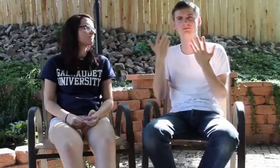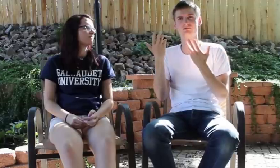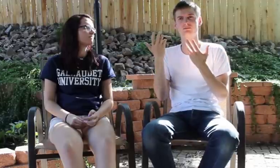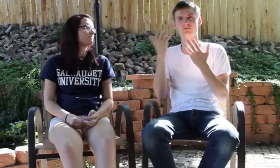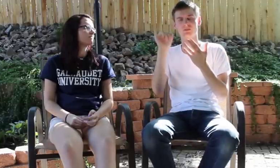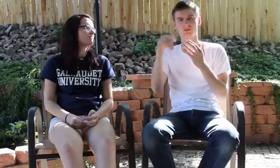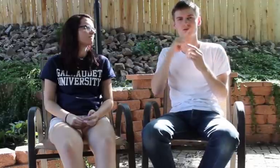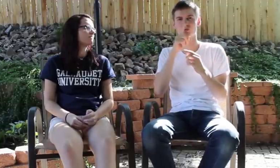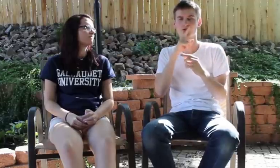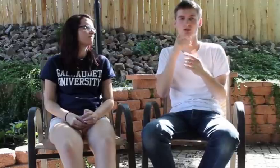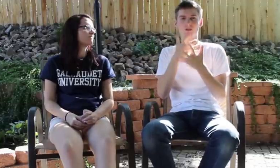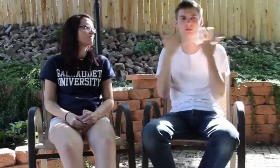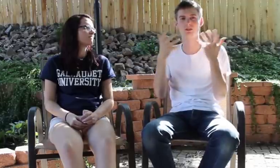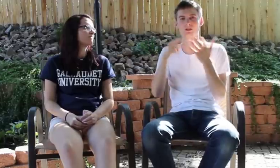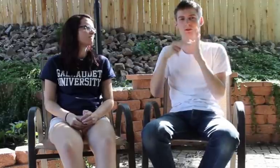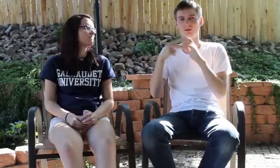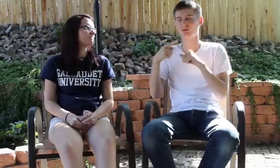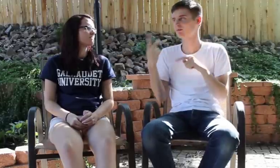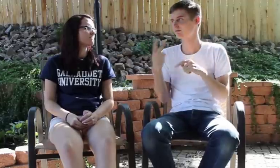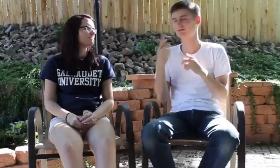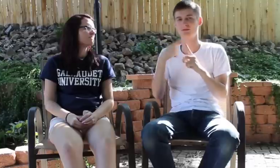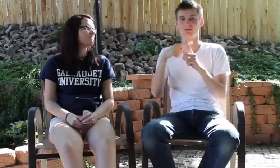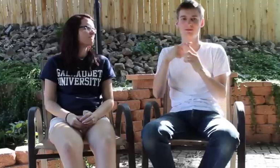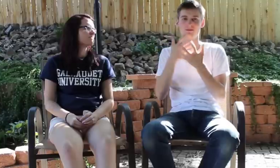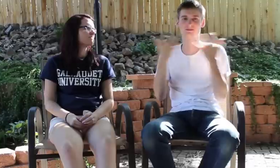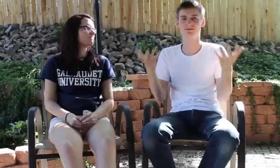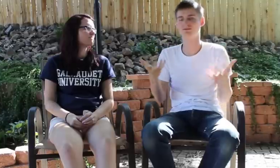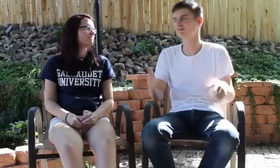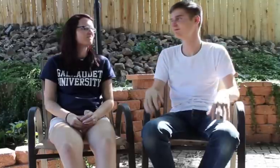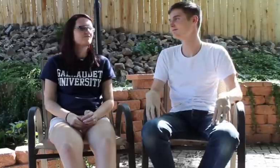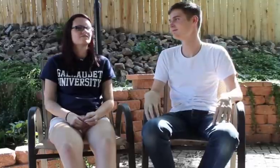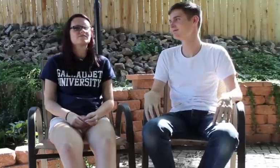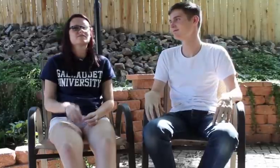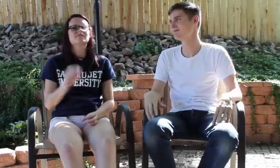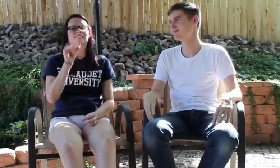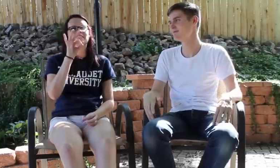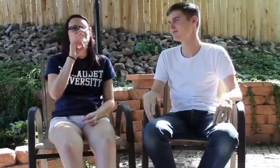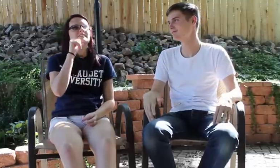and empowered us to use and improve our skills. That really meant a lot to us and had a positive